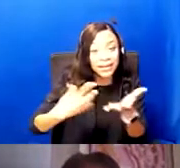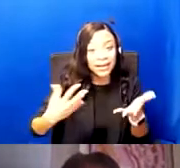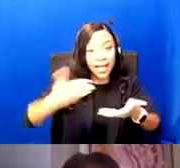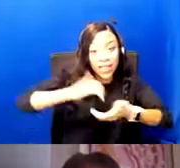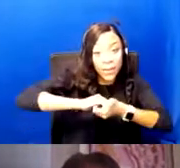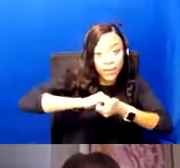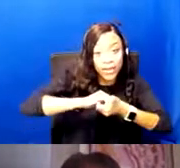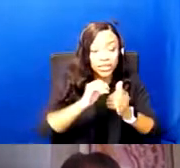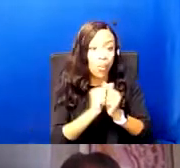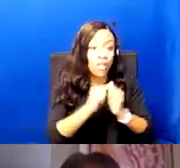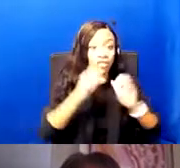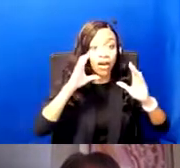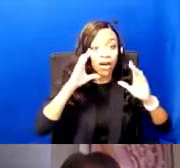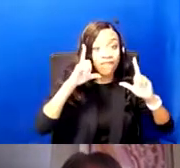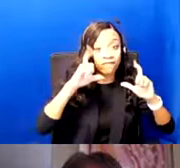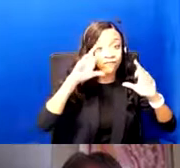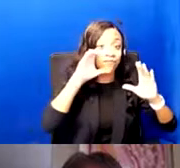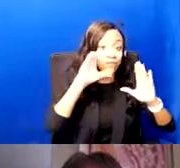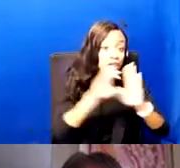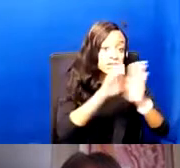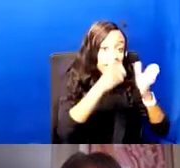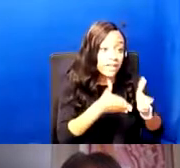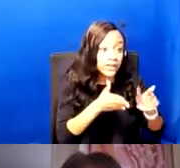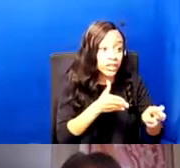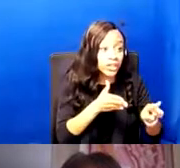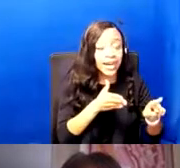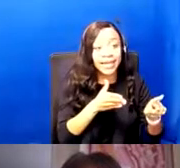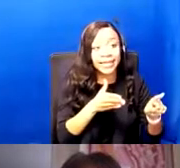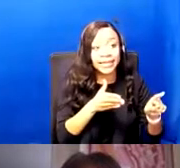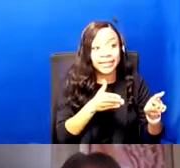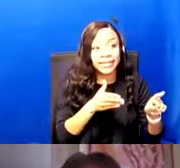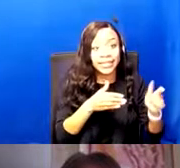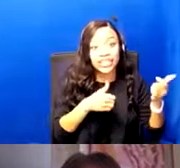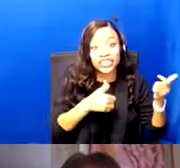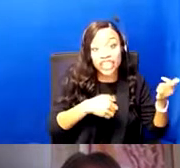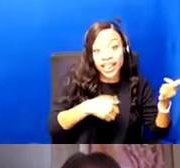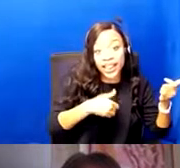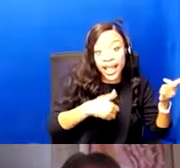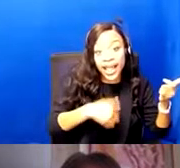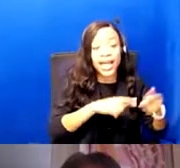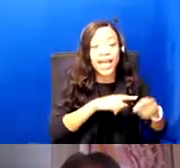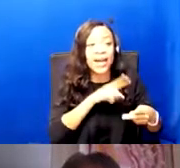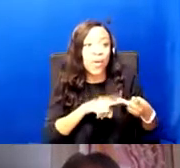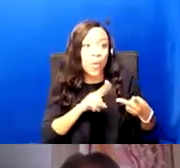and setting that work on people in Austin or another city. And so